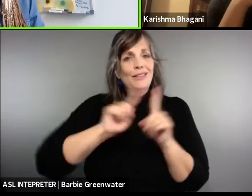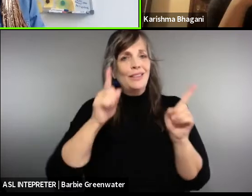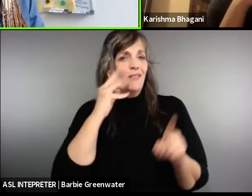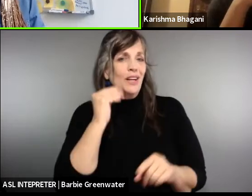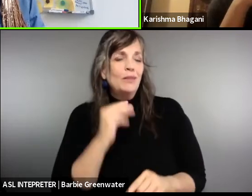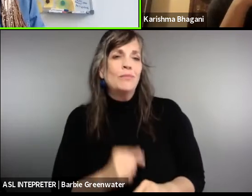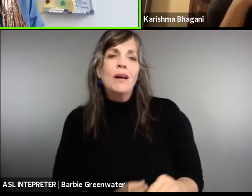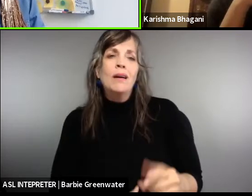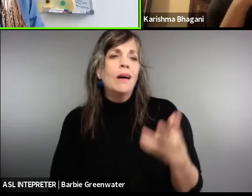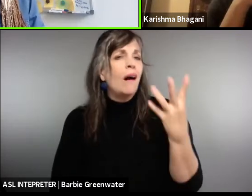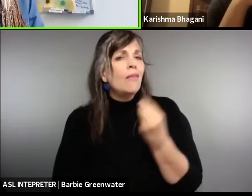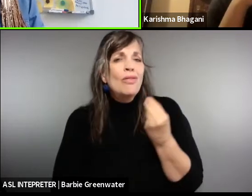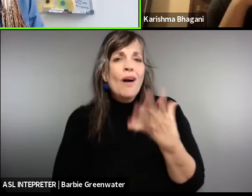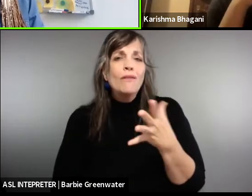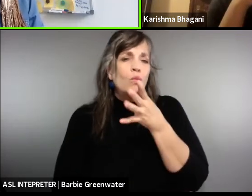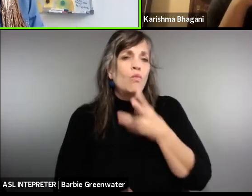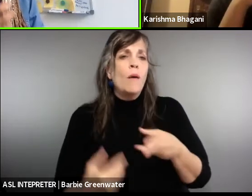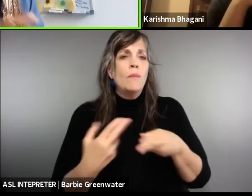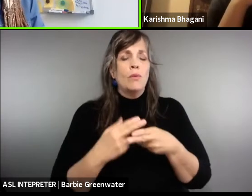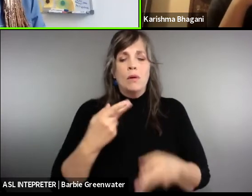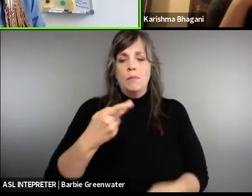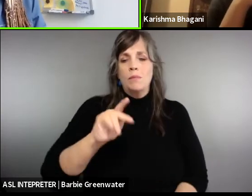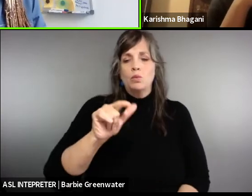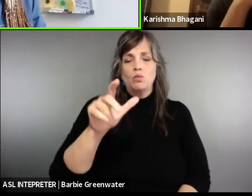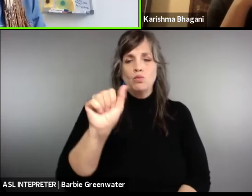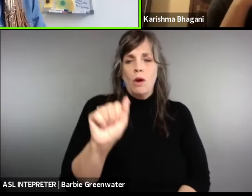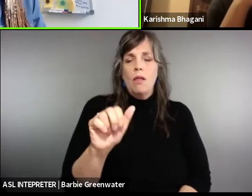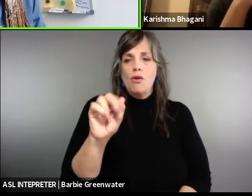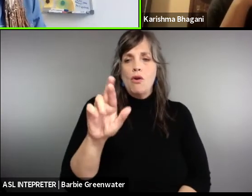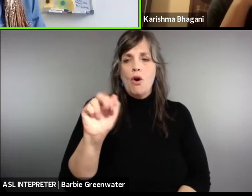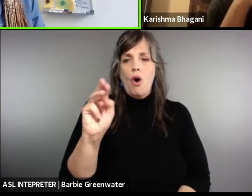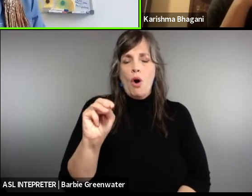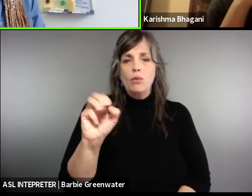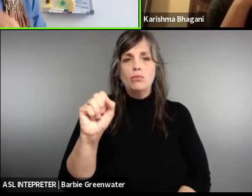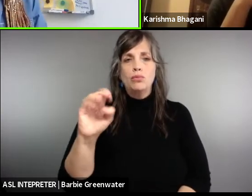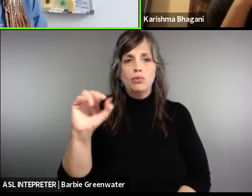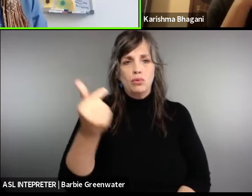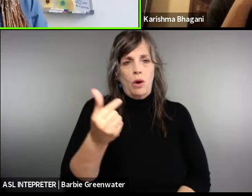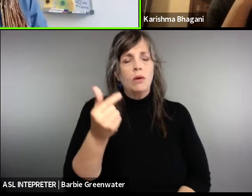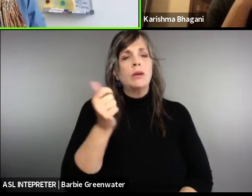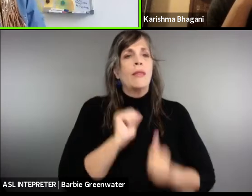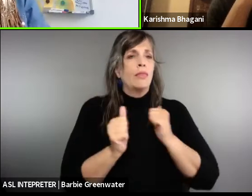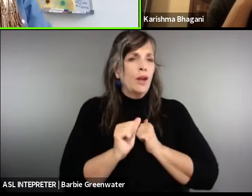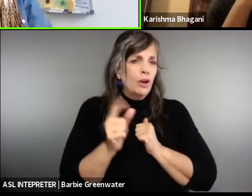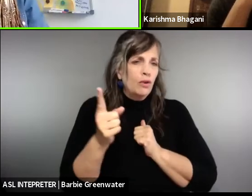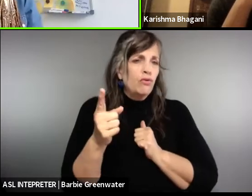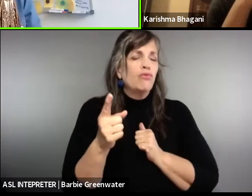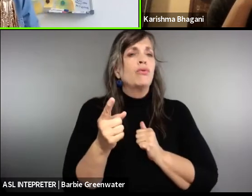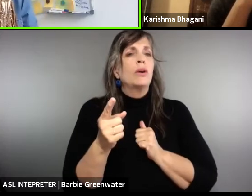called Peg Schuler-Armstrong, she was at Lincoln Theater, she was the former chair of iPay.